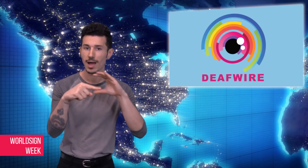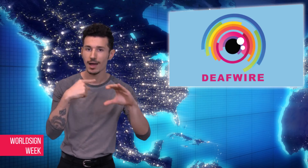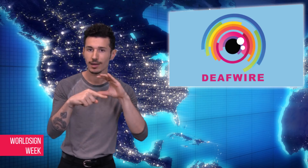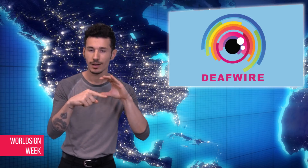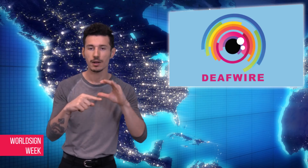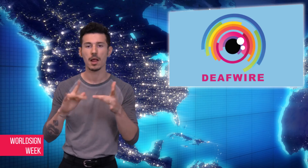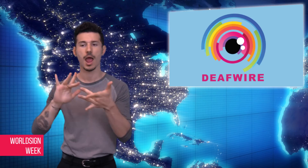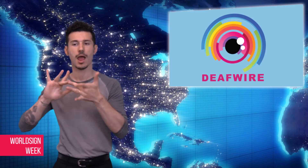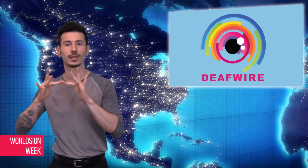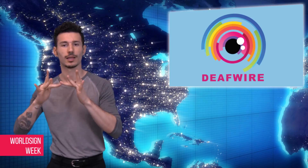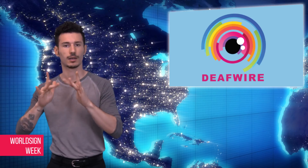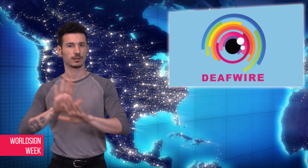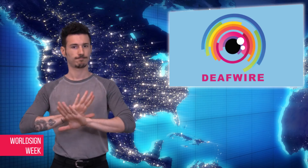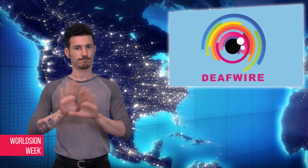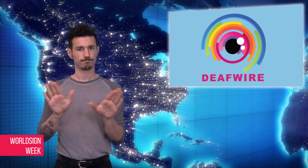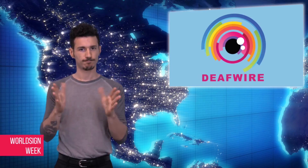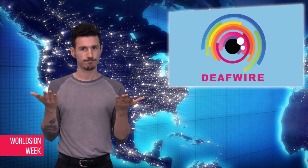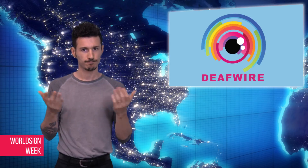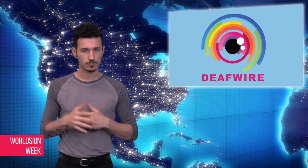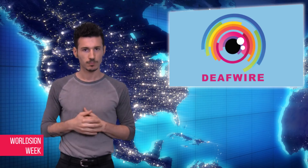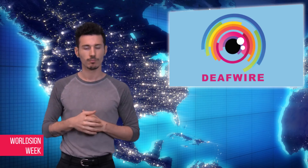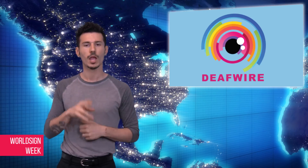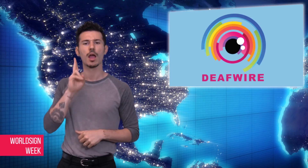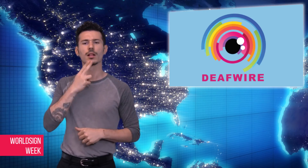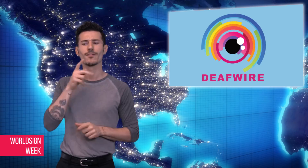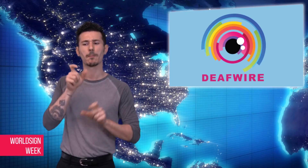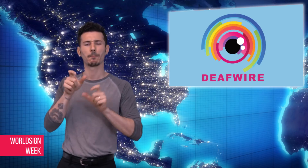messages, also called “SMS”, but